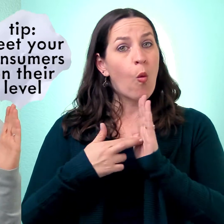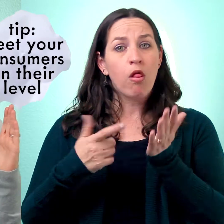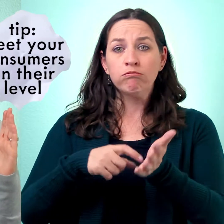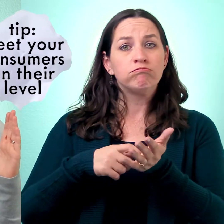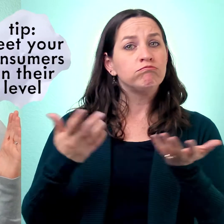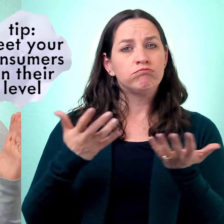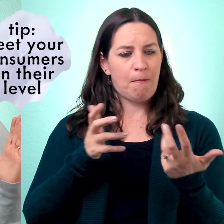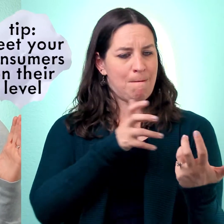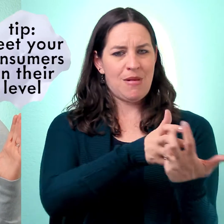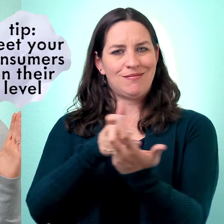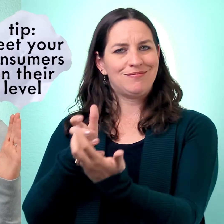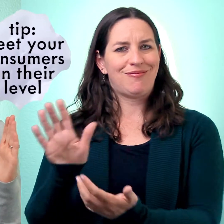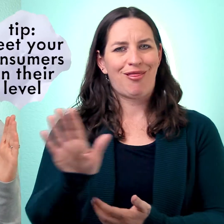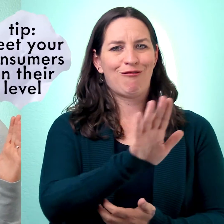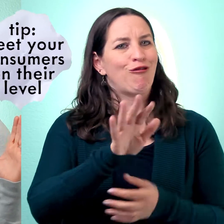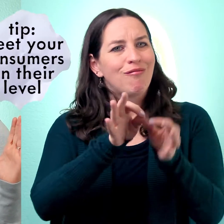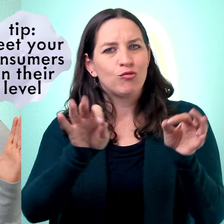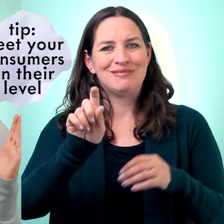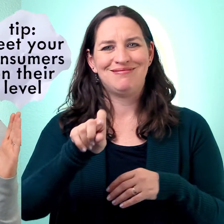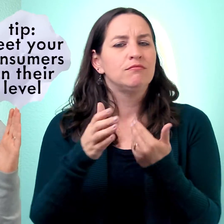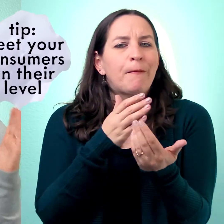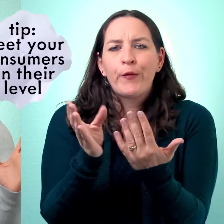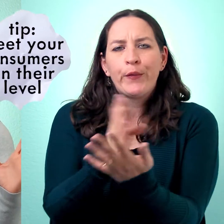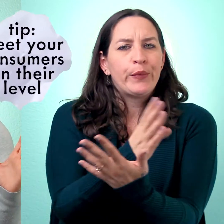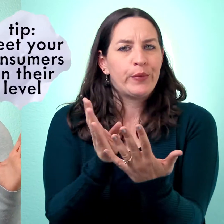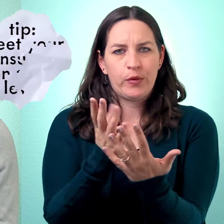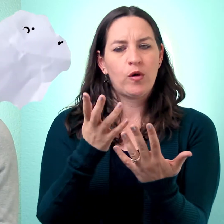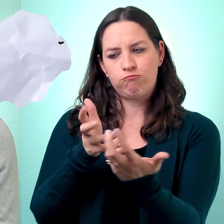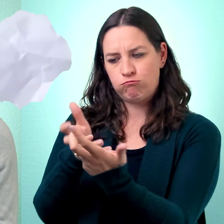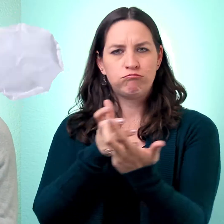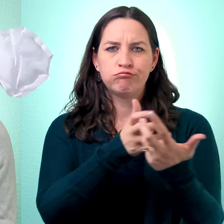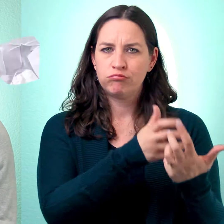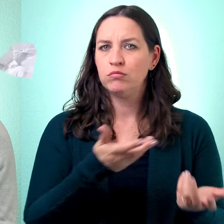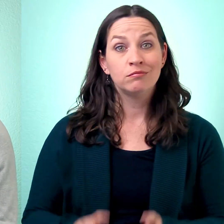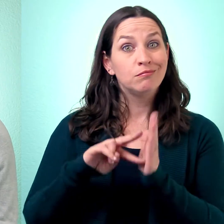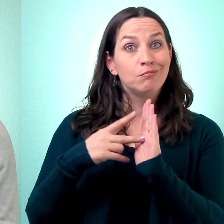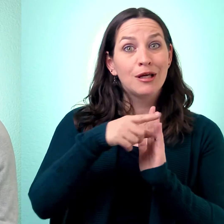meet our consumers on that spectrum no matter where they fall. And so as we prepare for testing and we